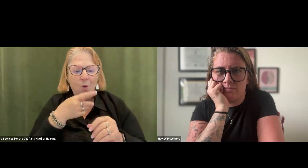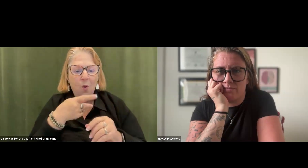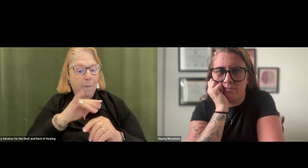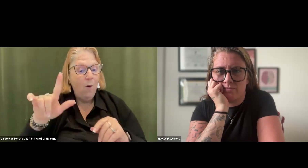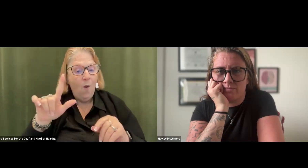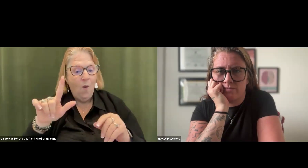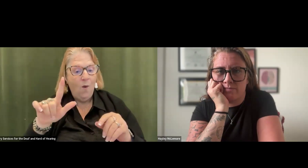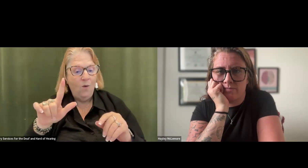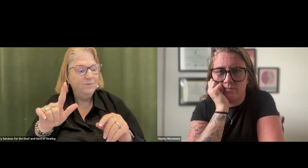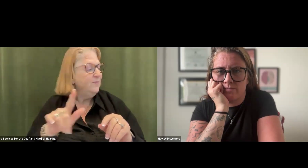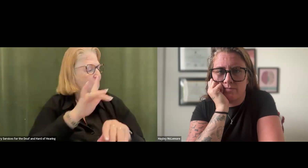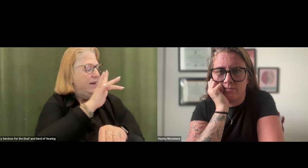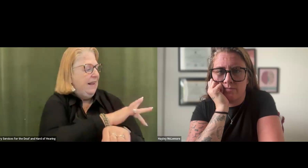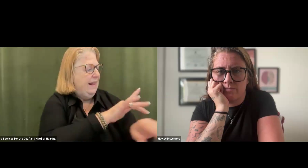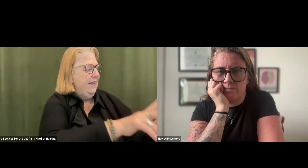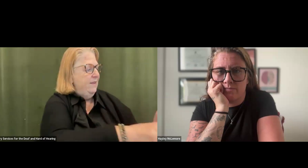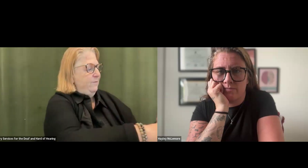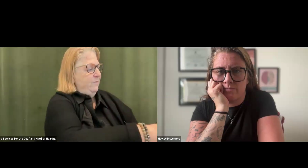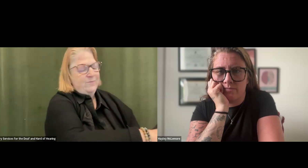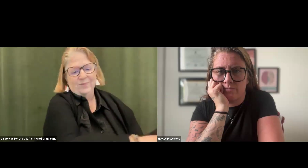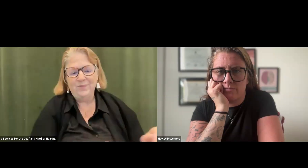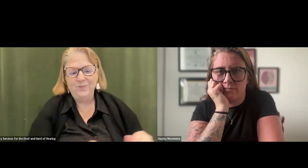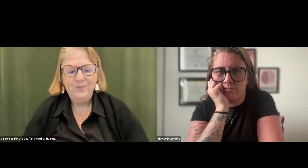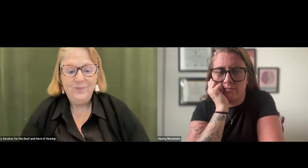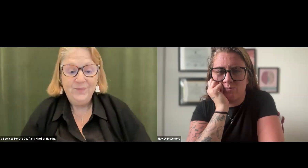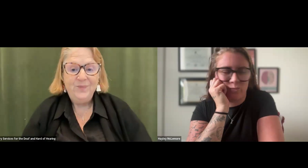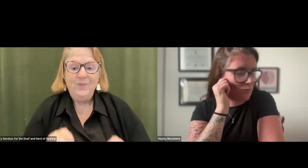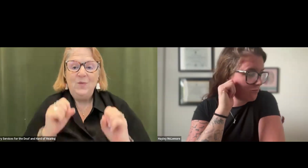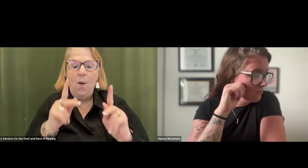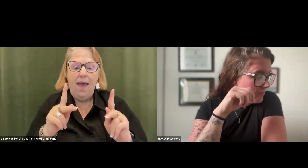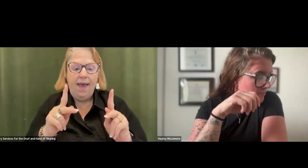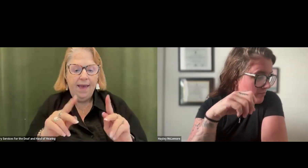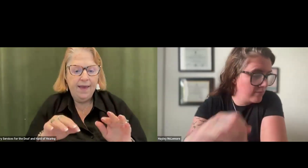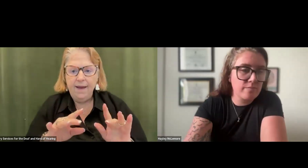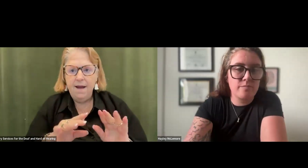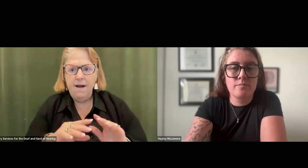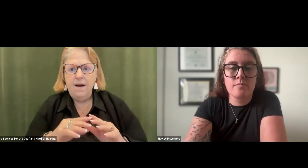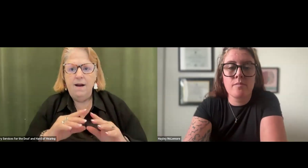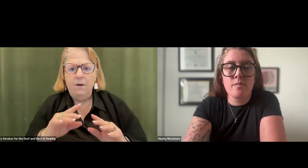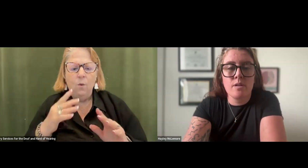Well, I guess we are gonna do our poll now. So we'll send our poll out to our audience.